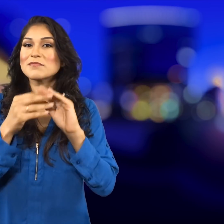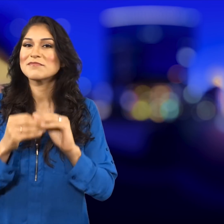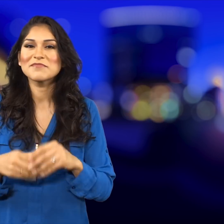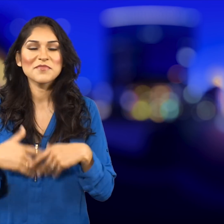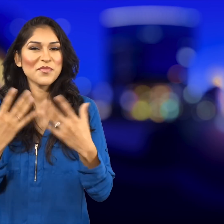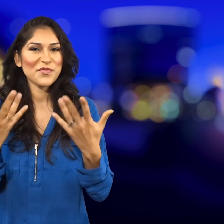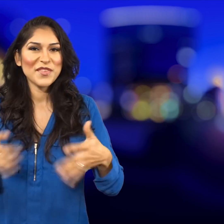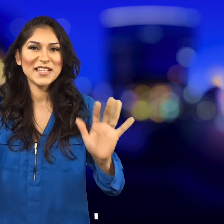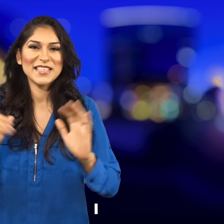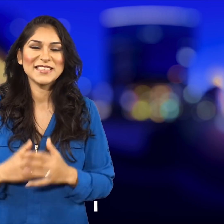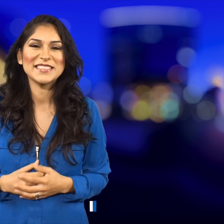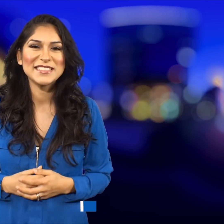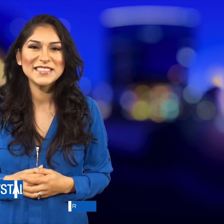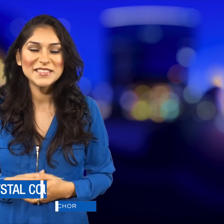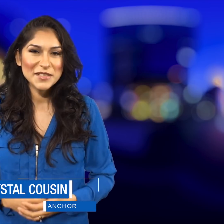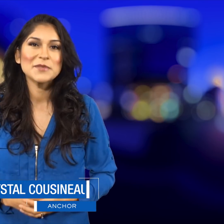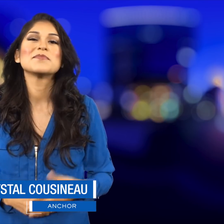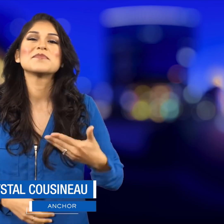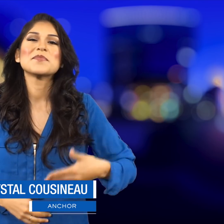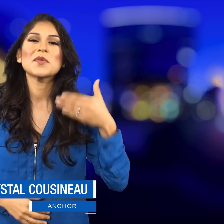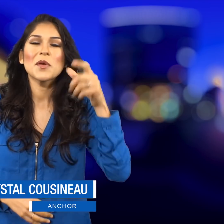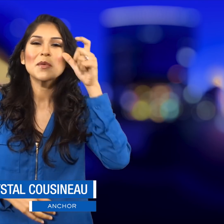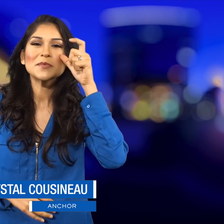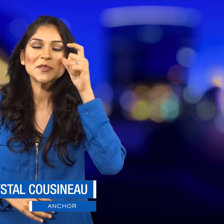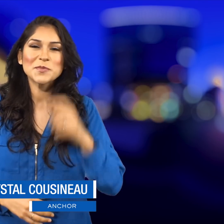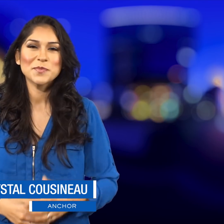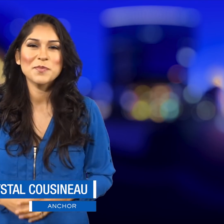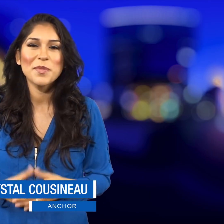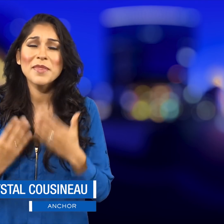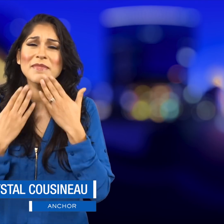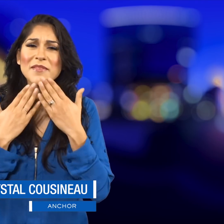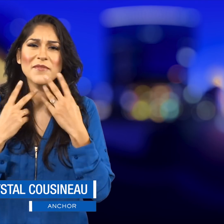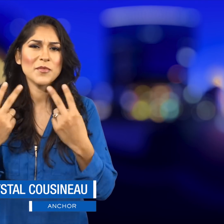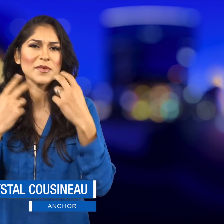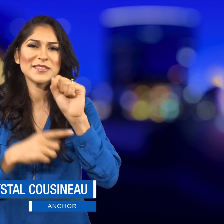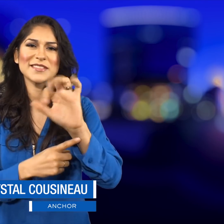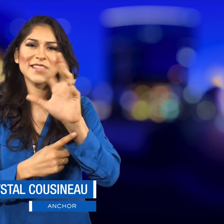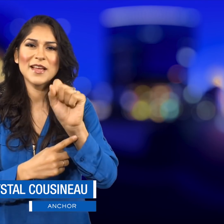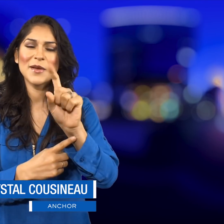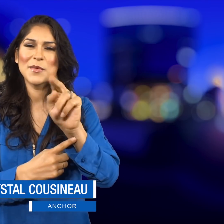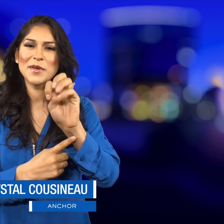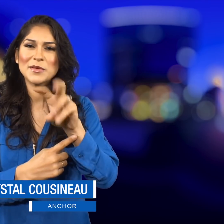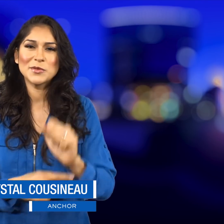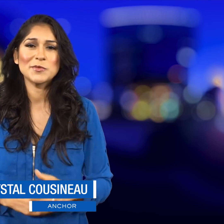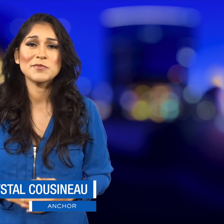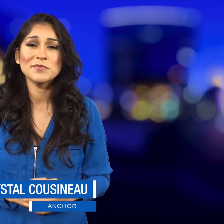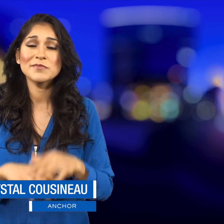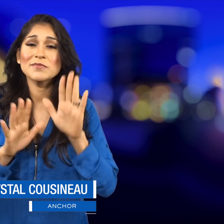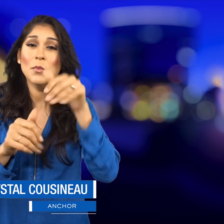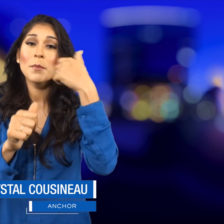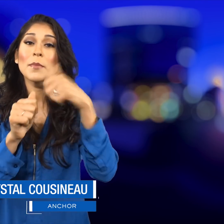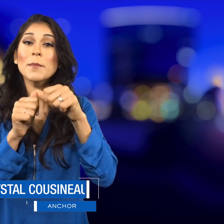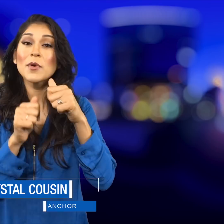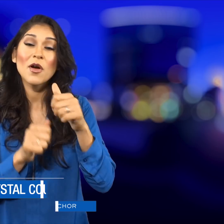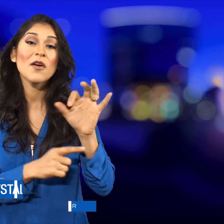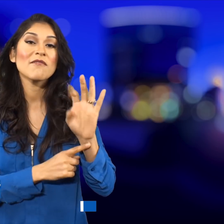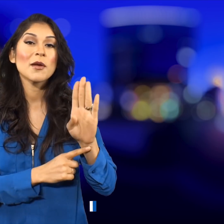And those are your top stories for today. I'm Crystal Cousineau. Thank you for watching Sign1News.